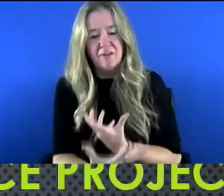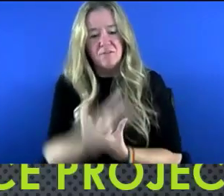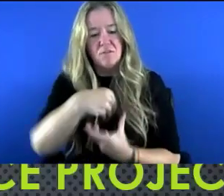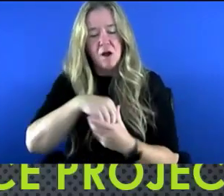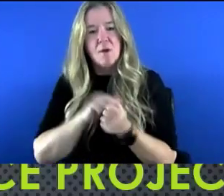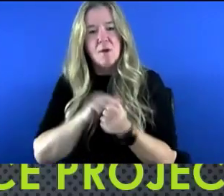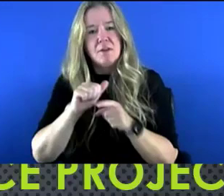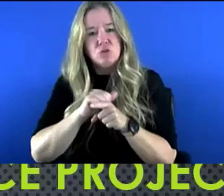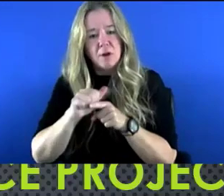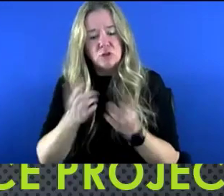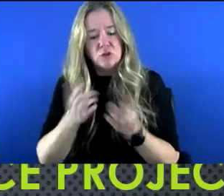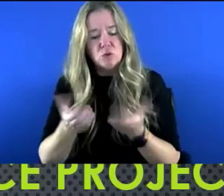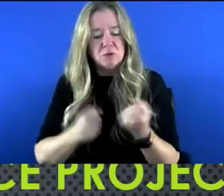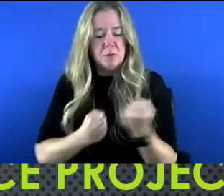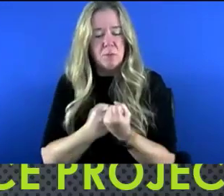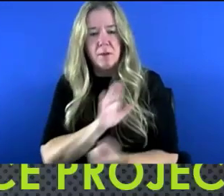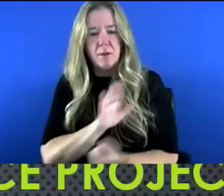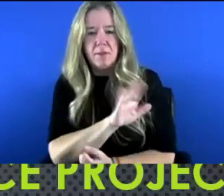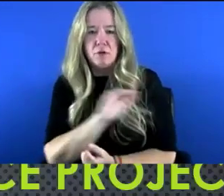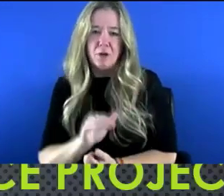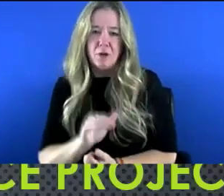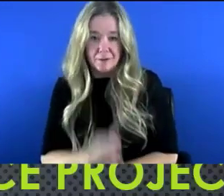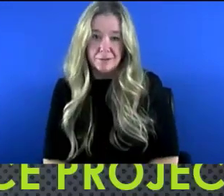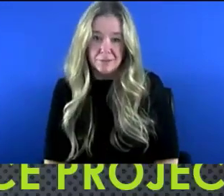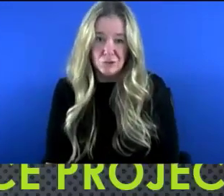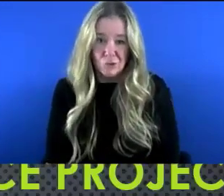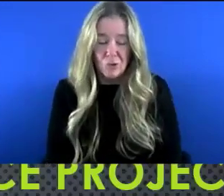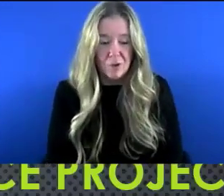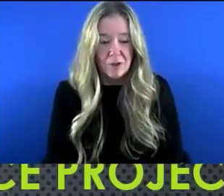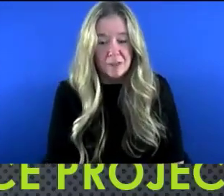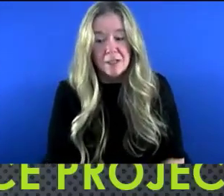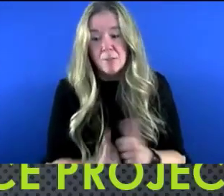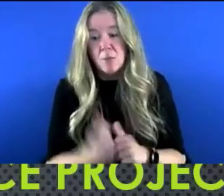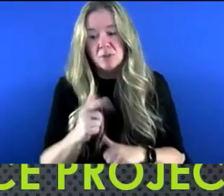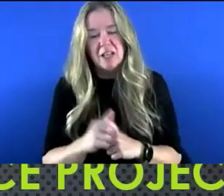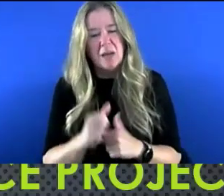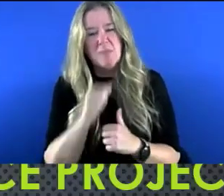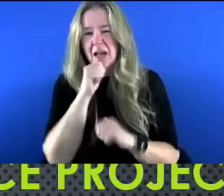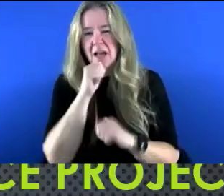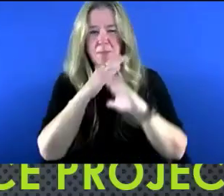to better support their child, so usually not a barrier.